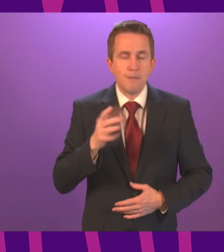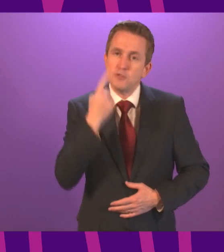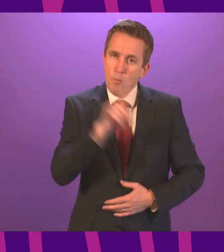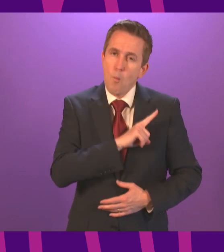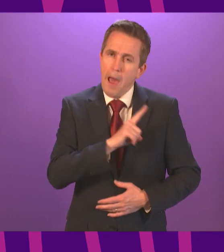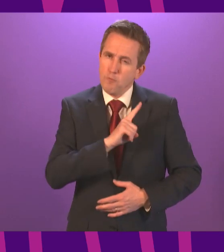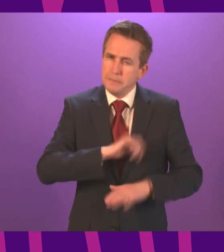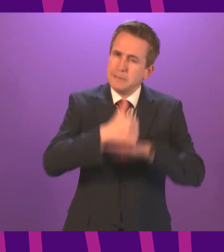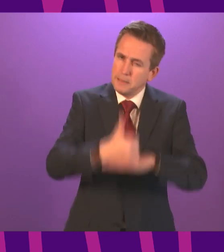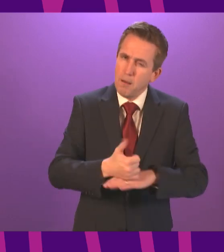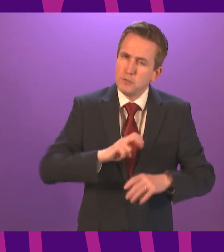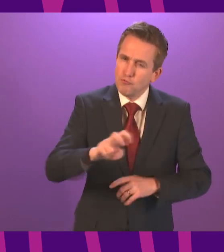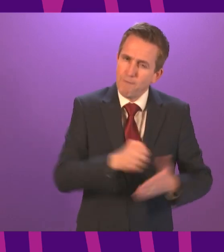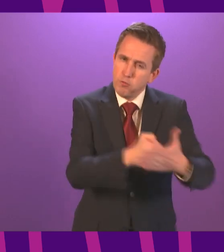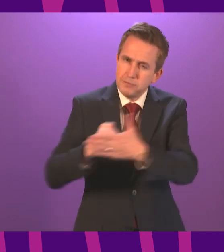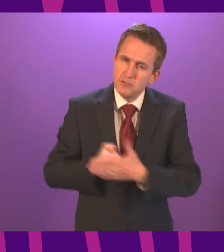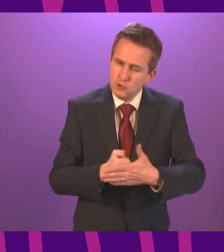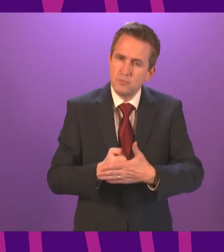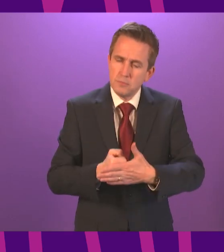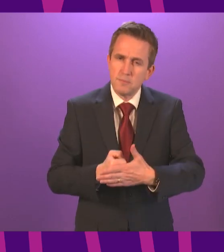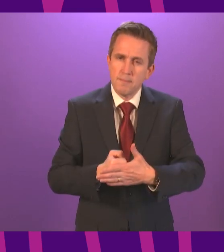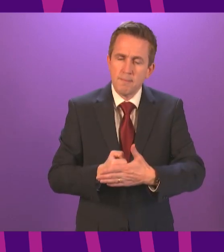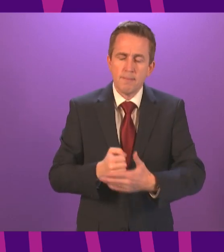As I have already said today, there will be a range of exceptions for essential travel,